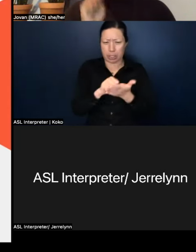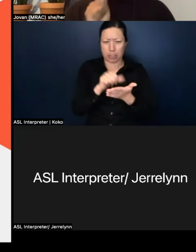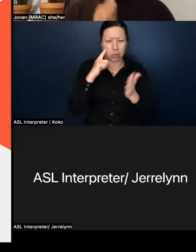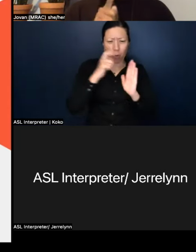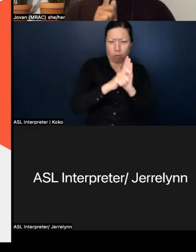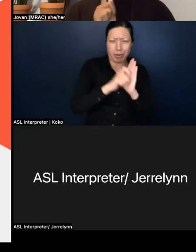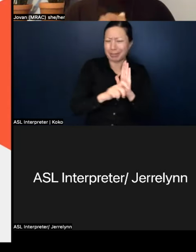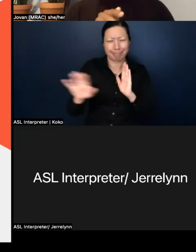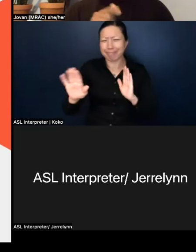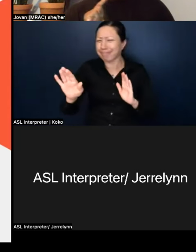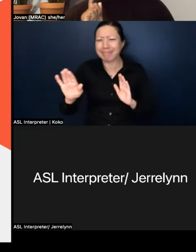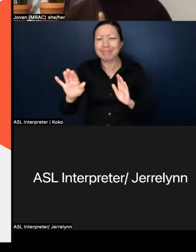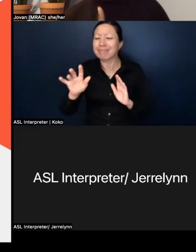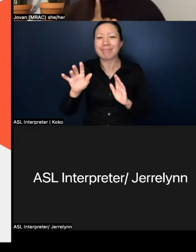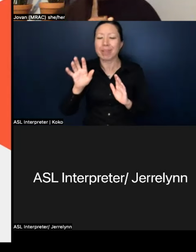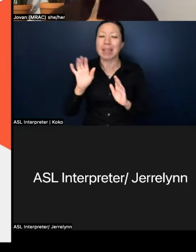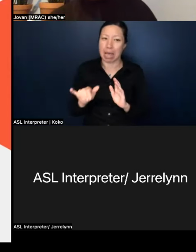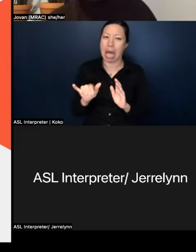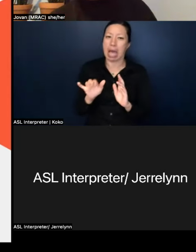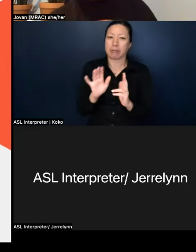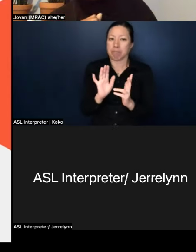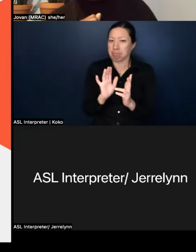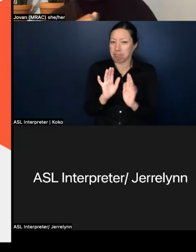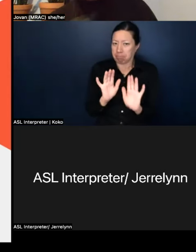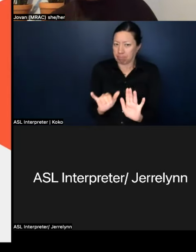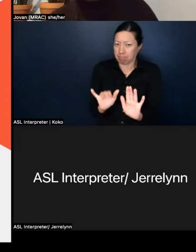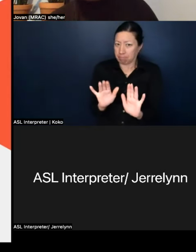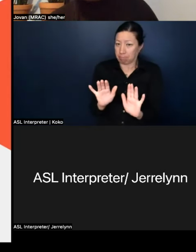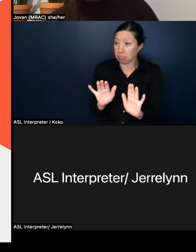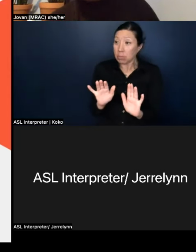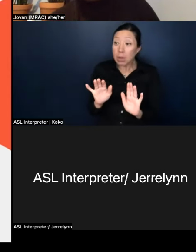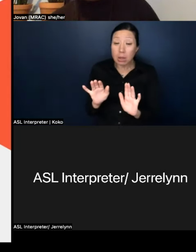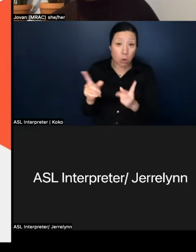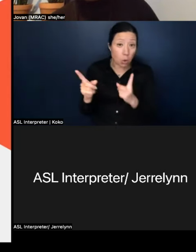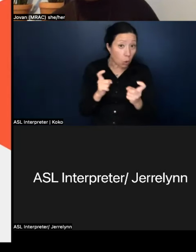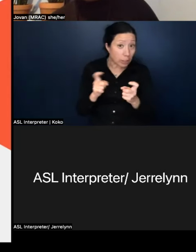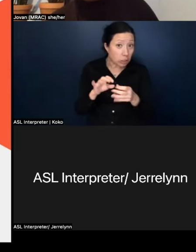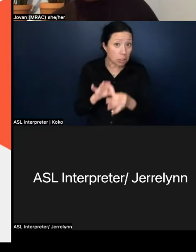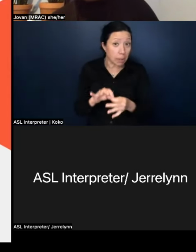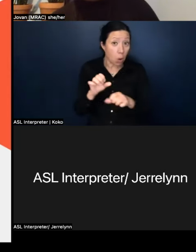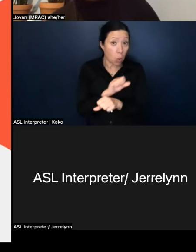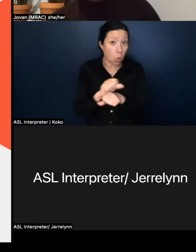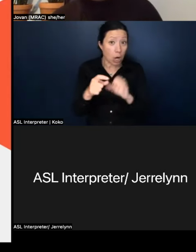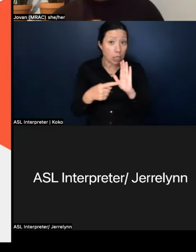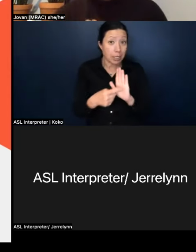Are there any questions about the work samples before I move on? [Mirella] Yes, Jovan, thanks for asking,